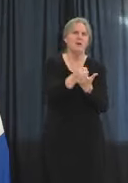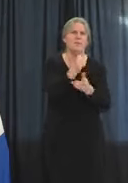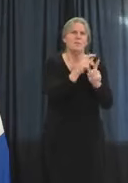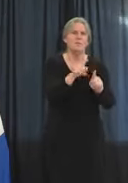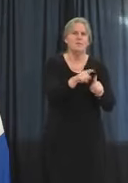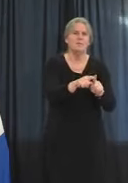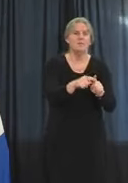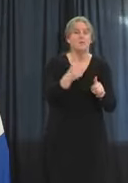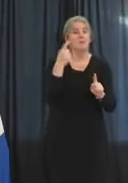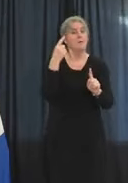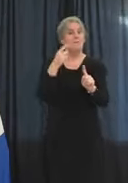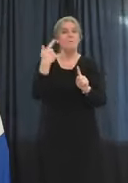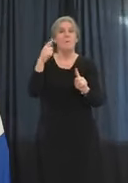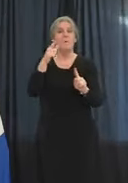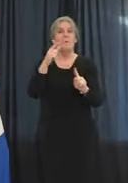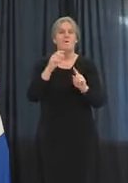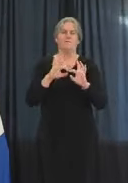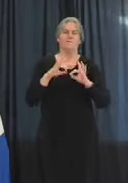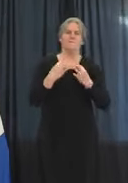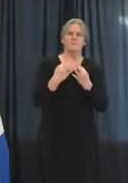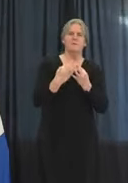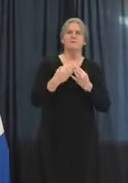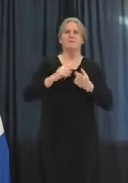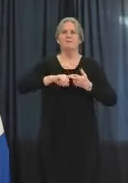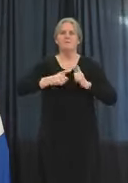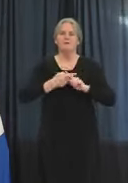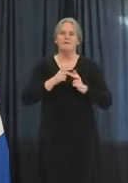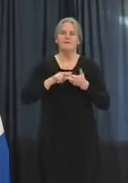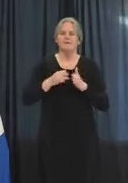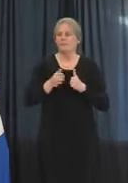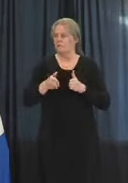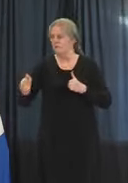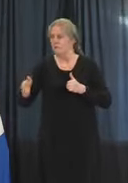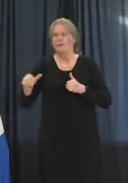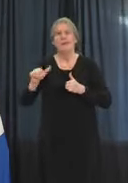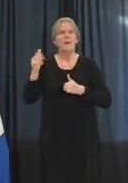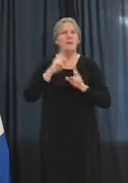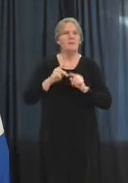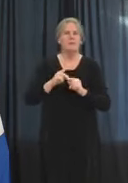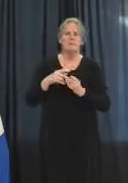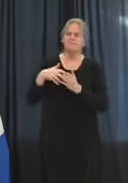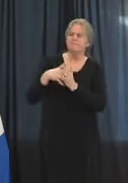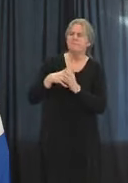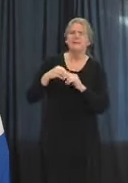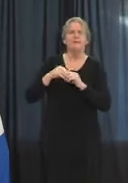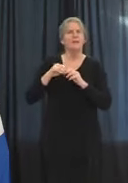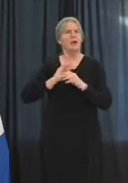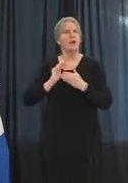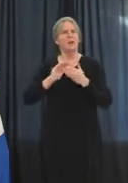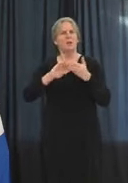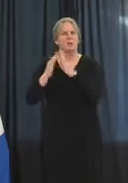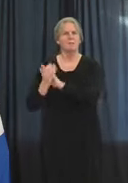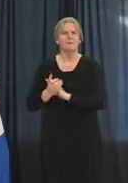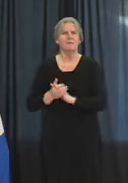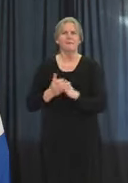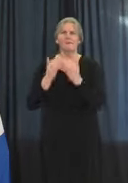Do it for your family, do it for your friends, for your neighbours, and for those who are most vulnerable. Thank you very much.